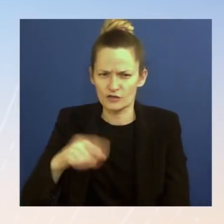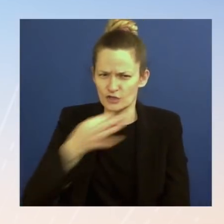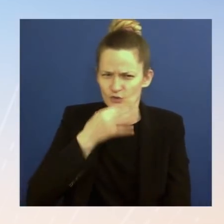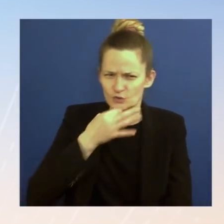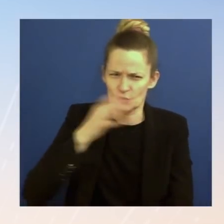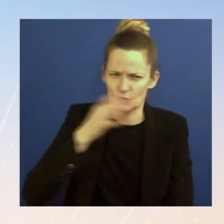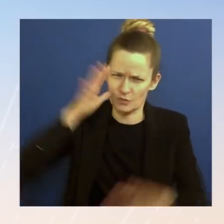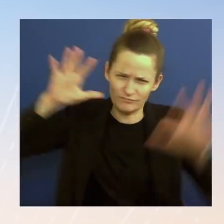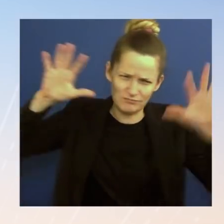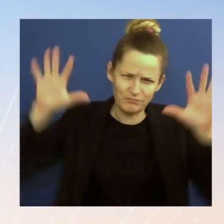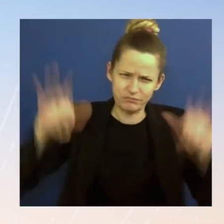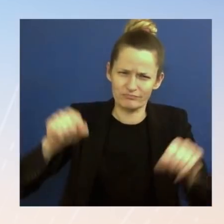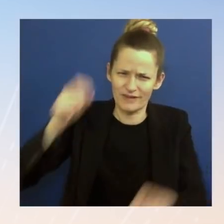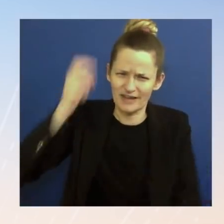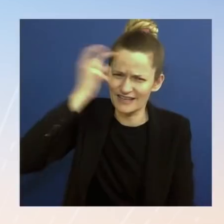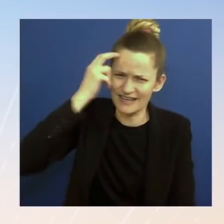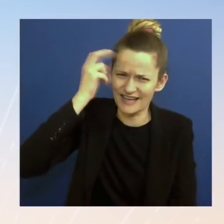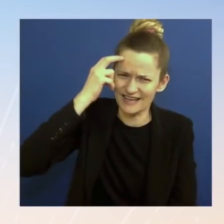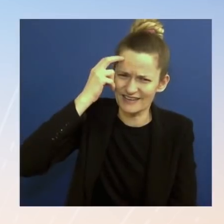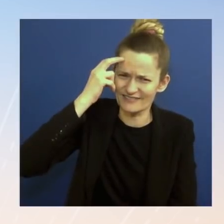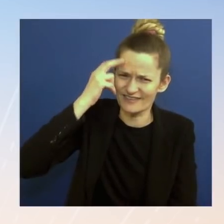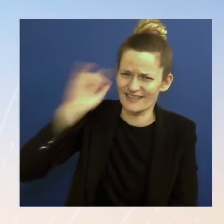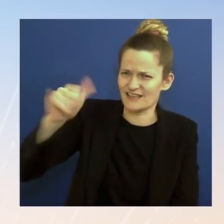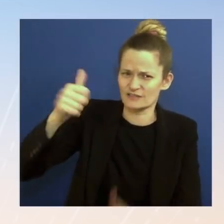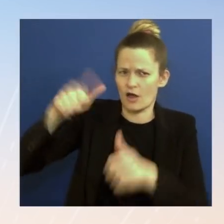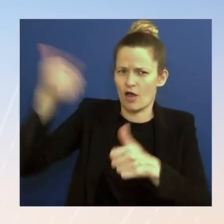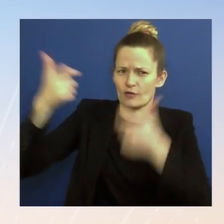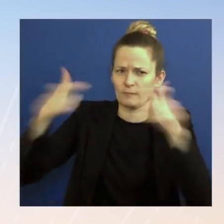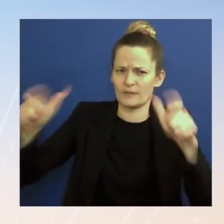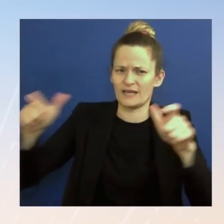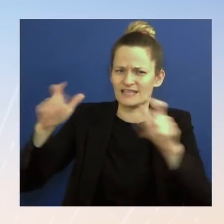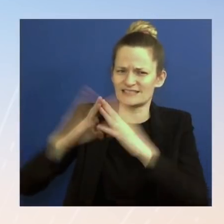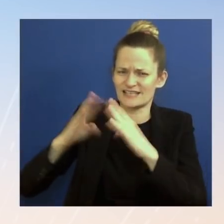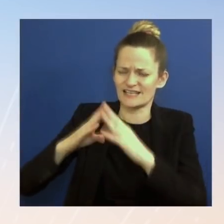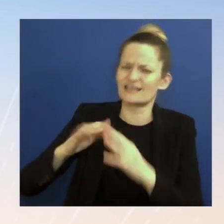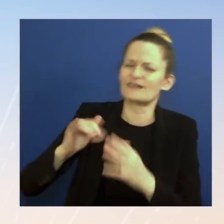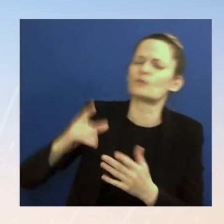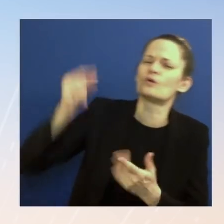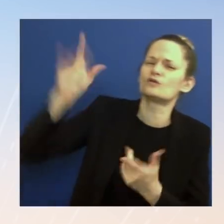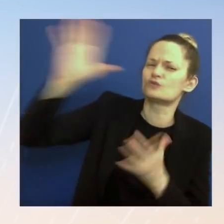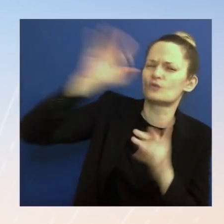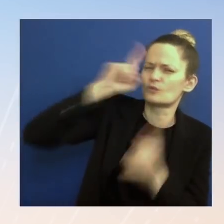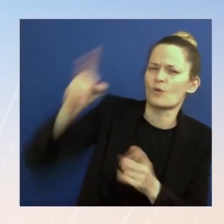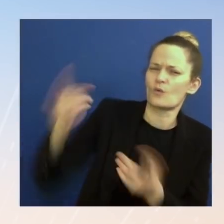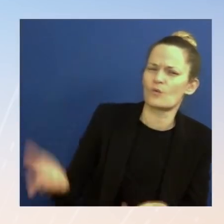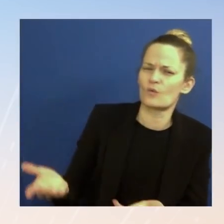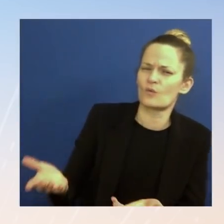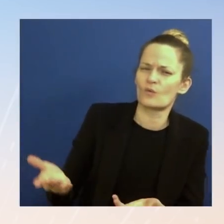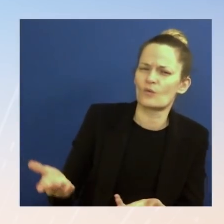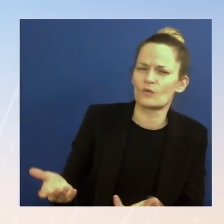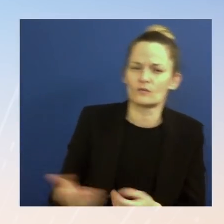What's the endgame? Ms. Psaki: Well, the endgame is really a question for President Putin. We have -- we have completely crushed his economy.